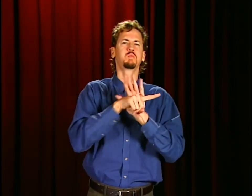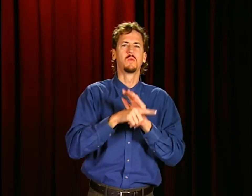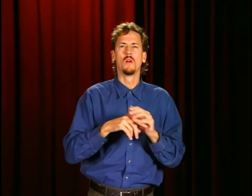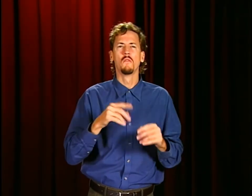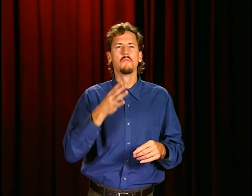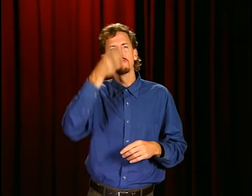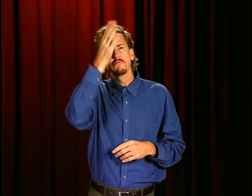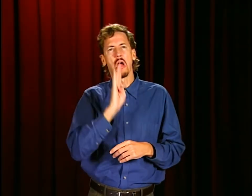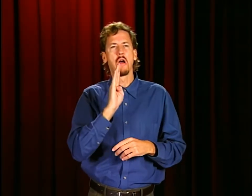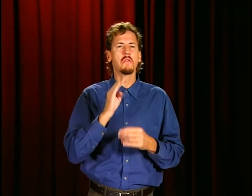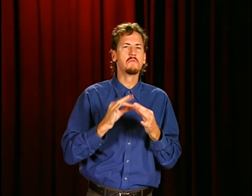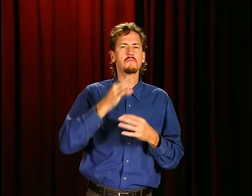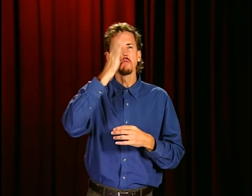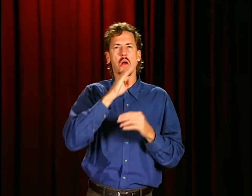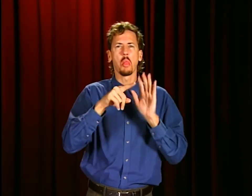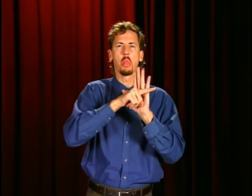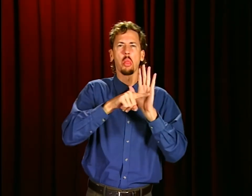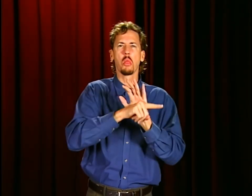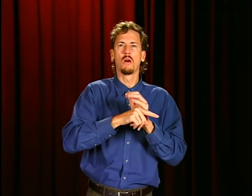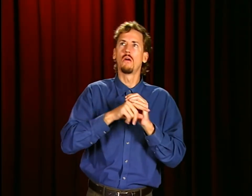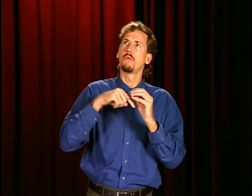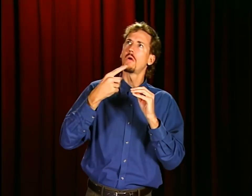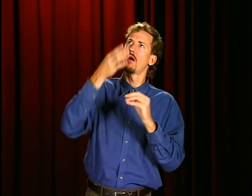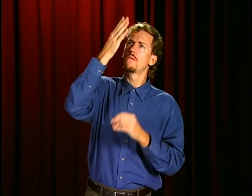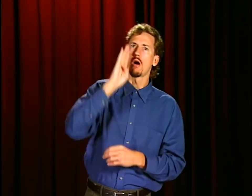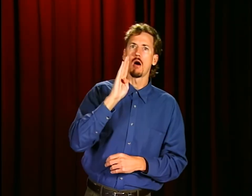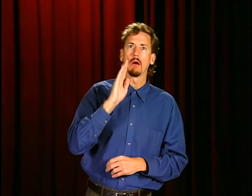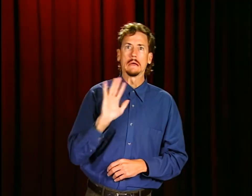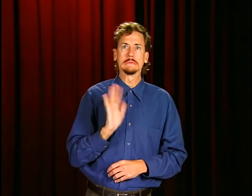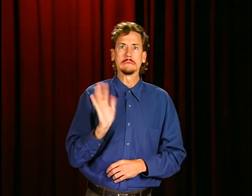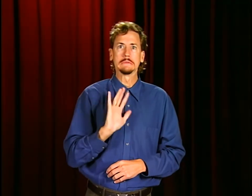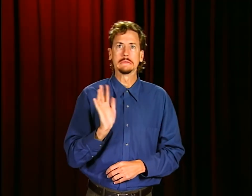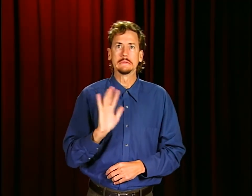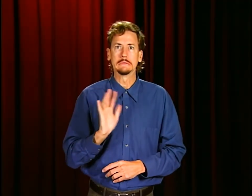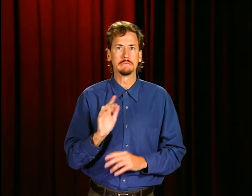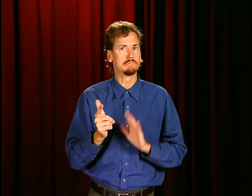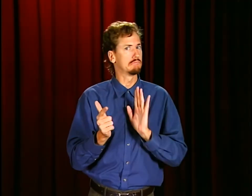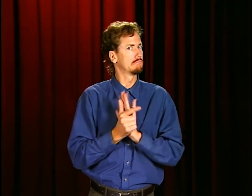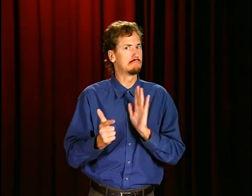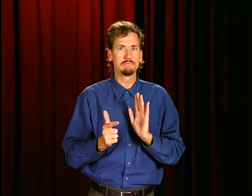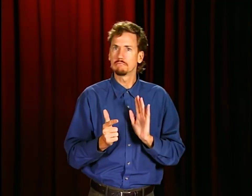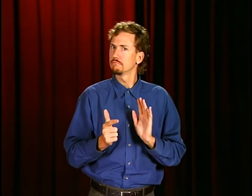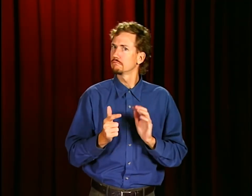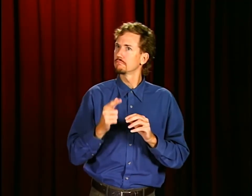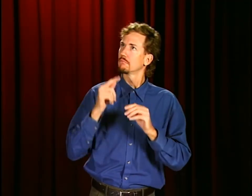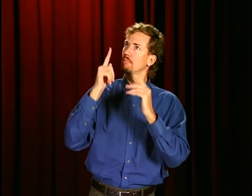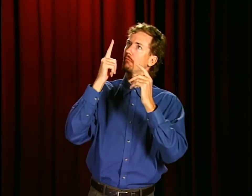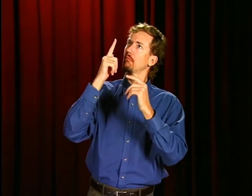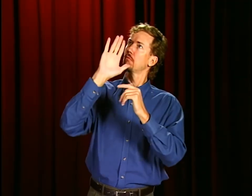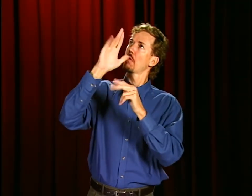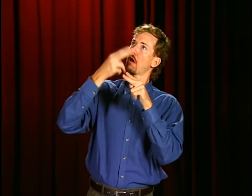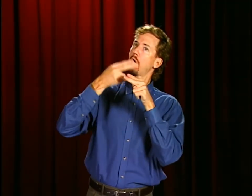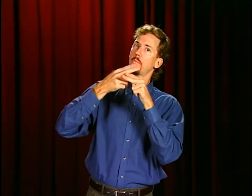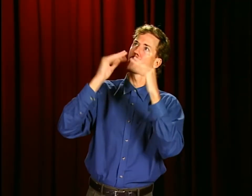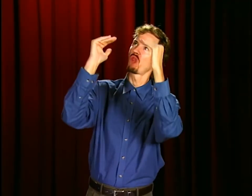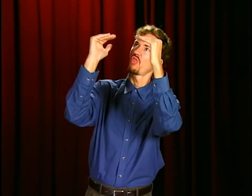GIVE ME ANOTHER CHANCE, WILL YOU? I PROMISE YOU CAN TRUST ME. I WANT YOU TO TRUST ME AGAIN. WE ALL WANT TO TRUST YOU.